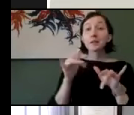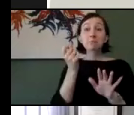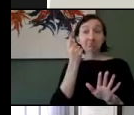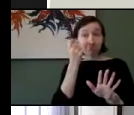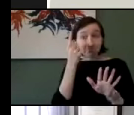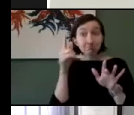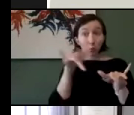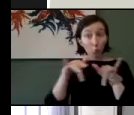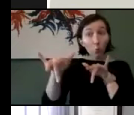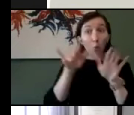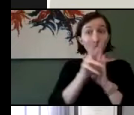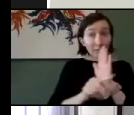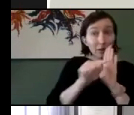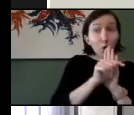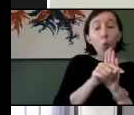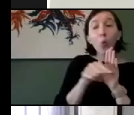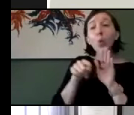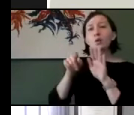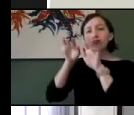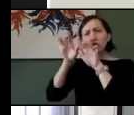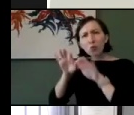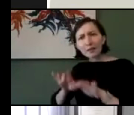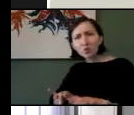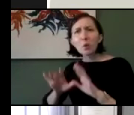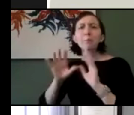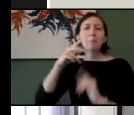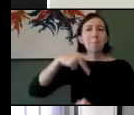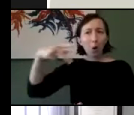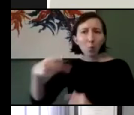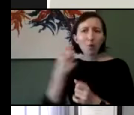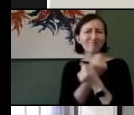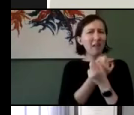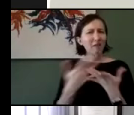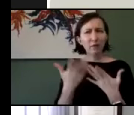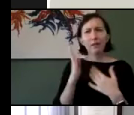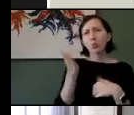the PowerPoint and other supplemental materials will be made available to anyone.